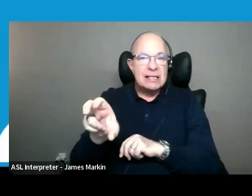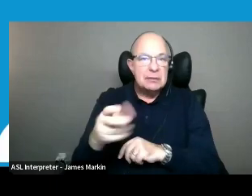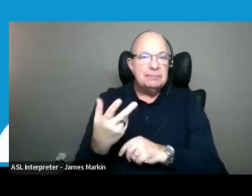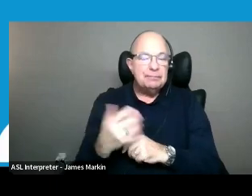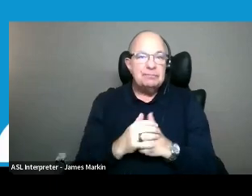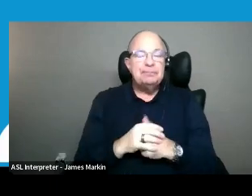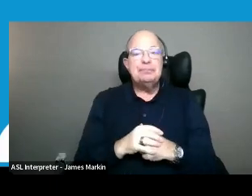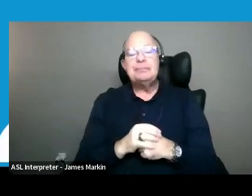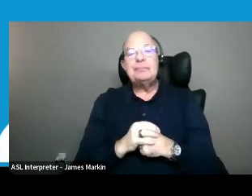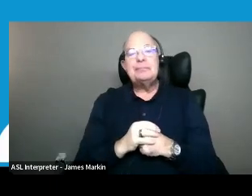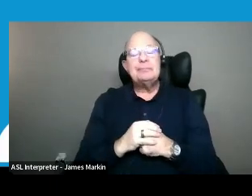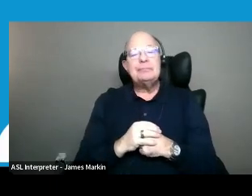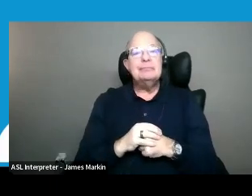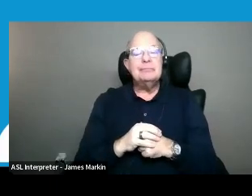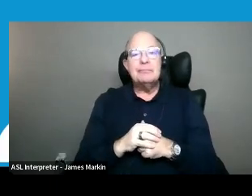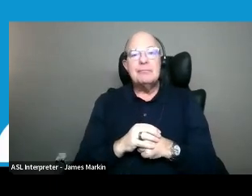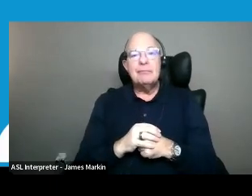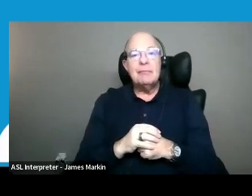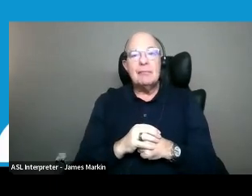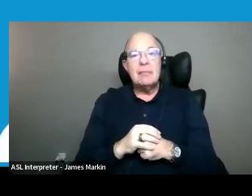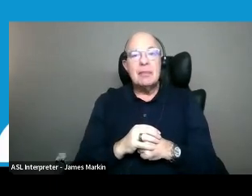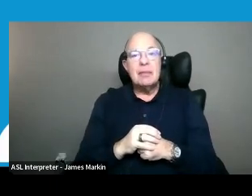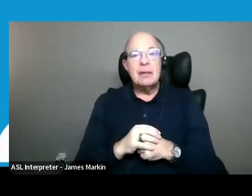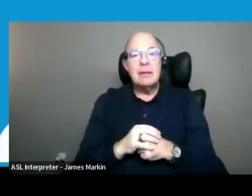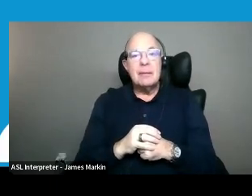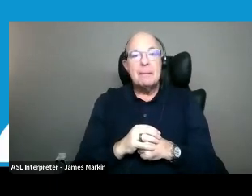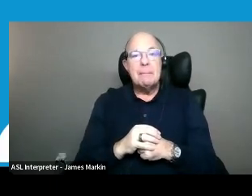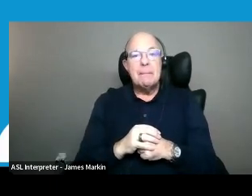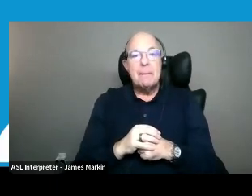Shannon Spencer (she/her): It within the city budget.